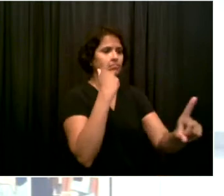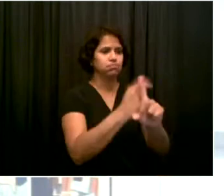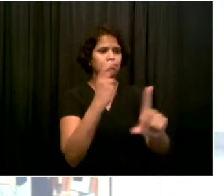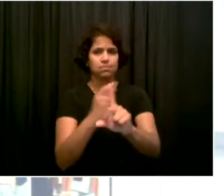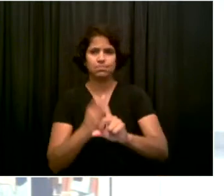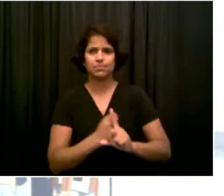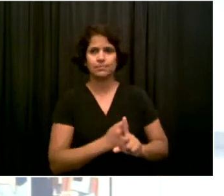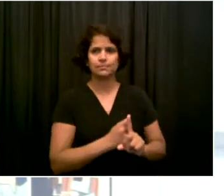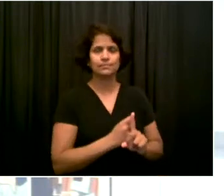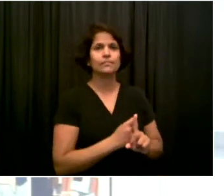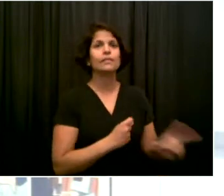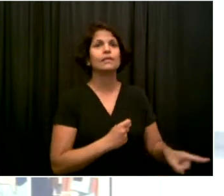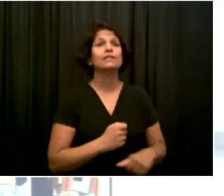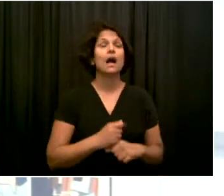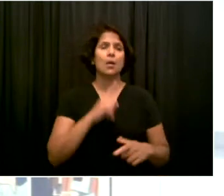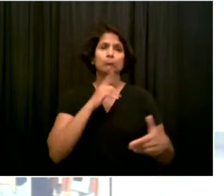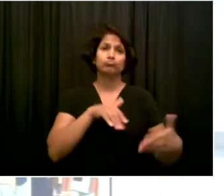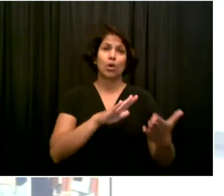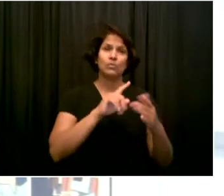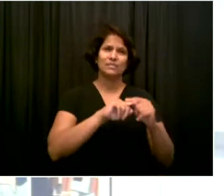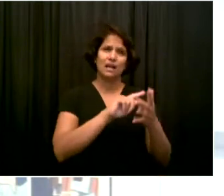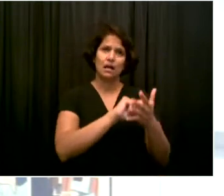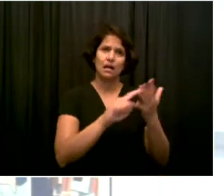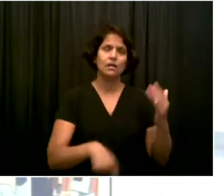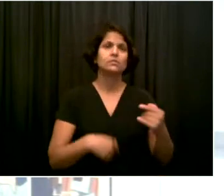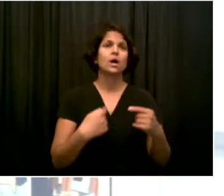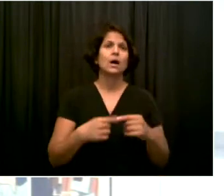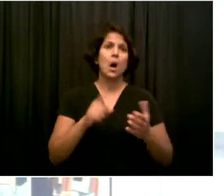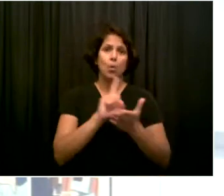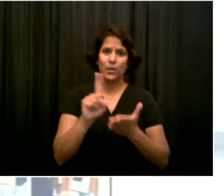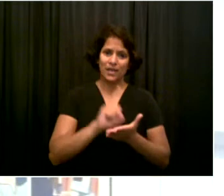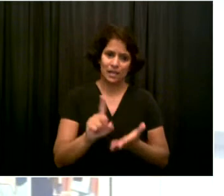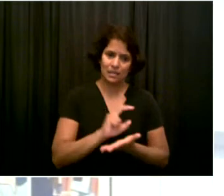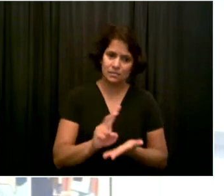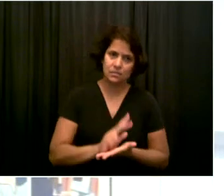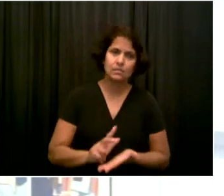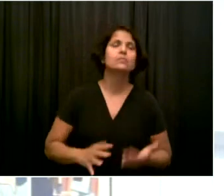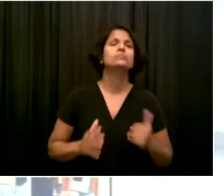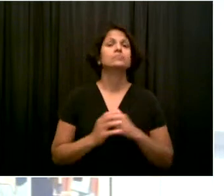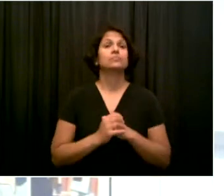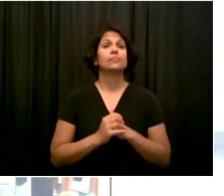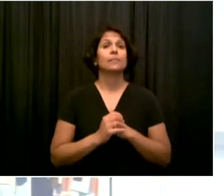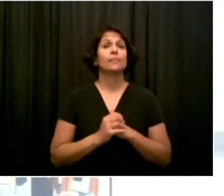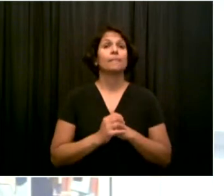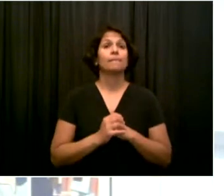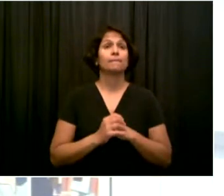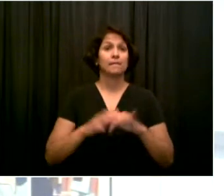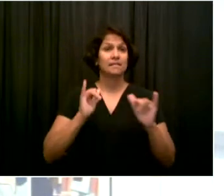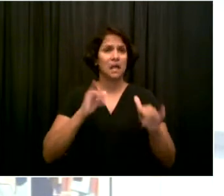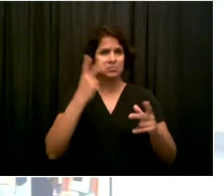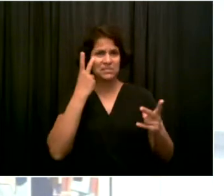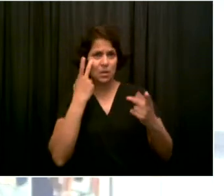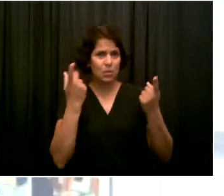THEIR OWN OFFICES. WE HAVE HAD THE FOCUS R FO SERAVEEEL WKS NOW.